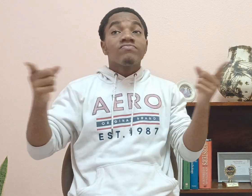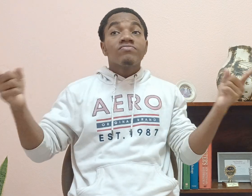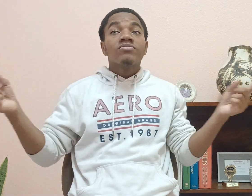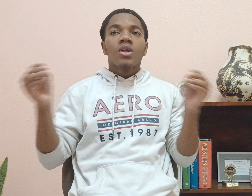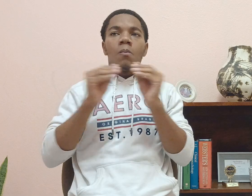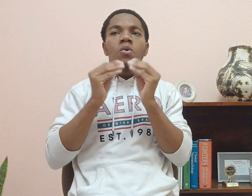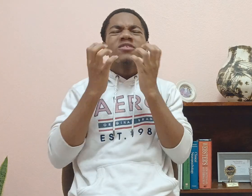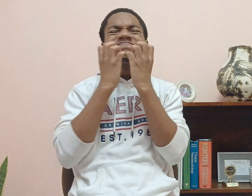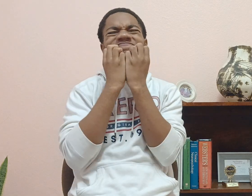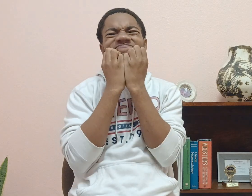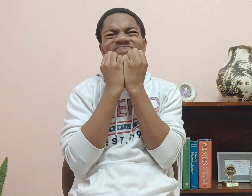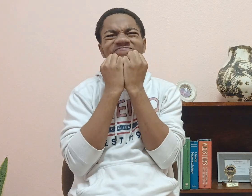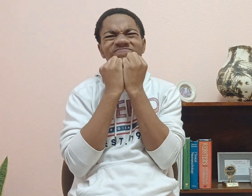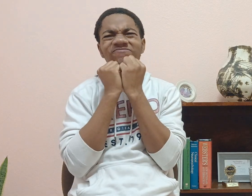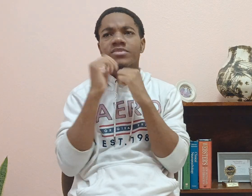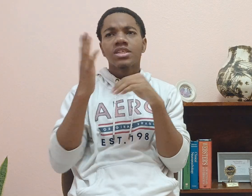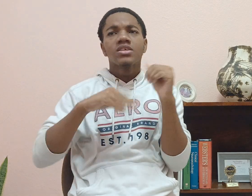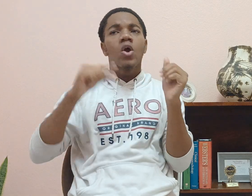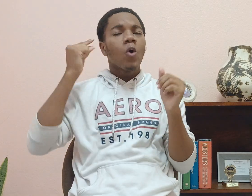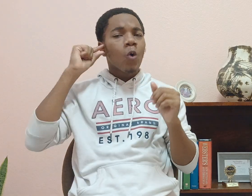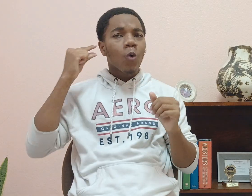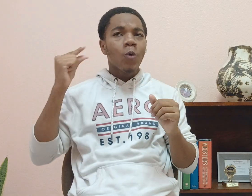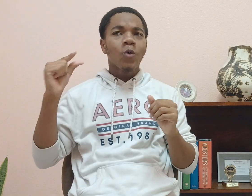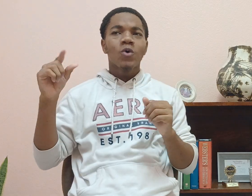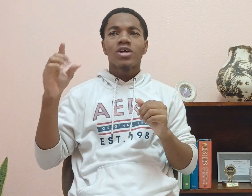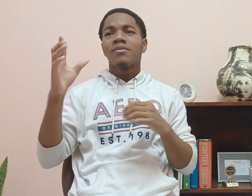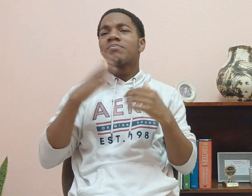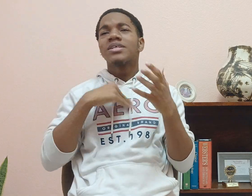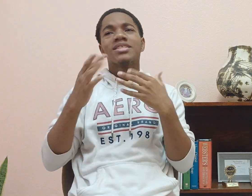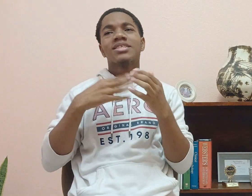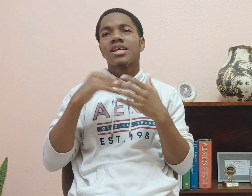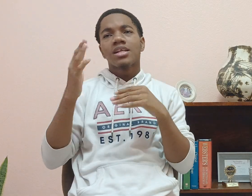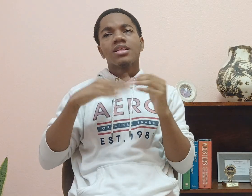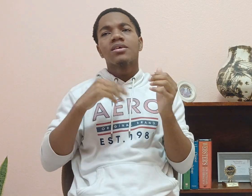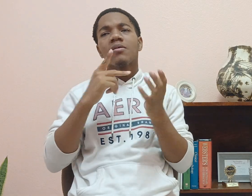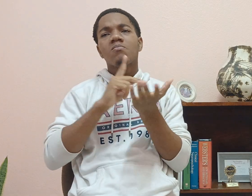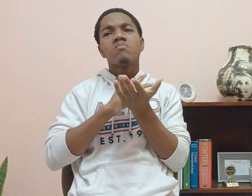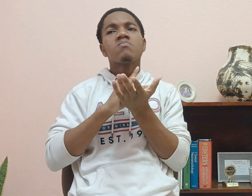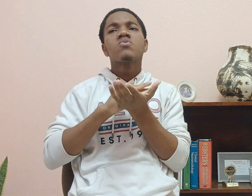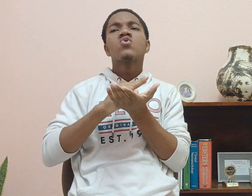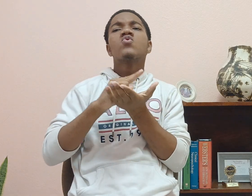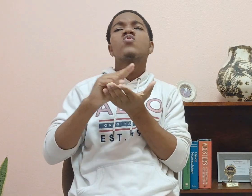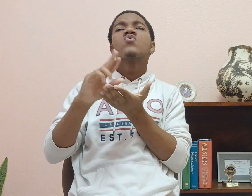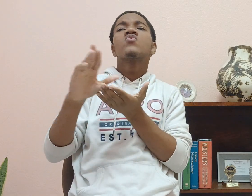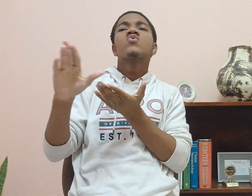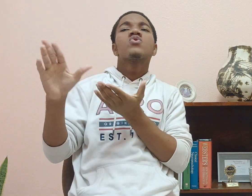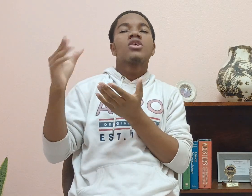than much pure gold; they are sweeter than honey,